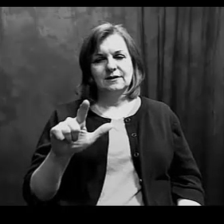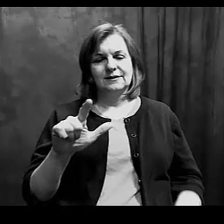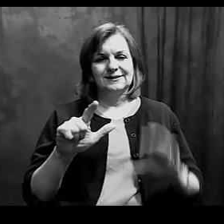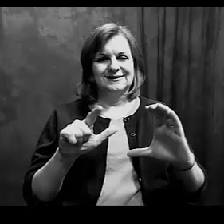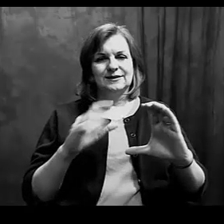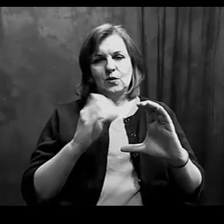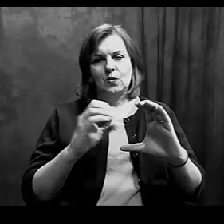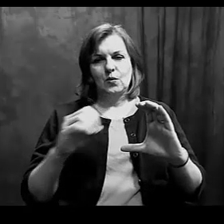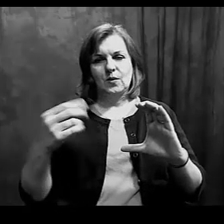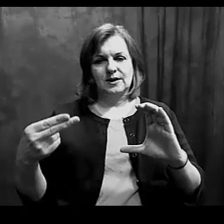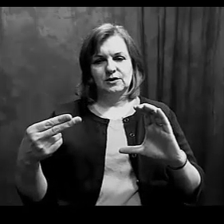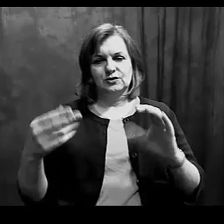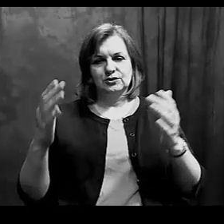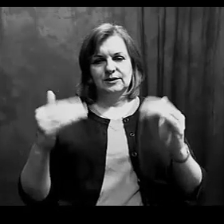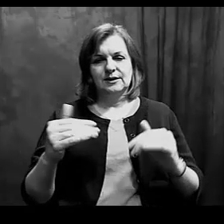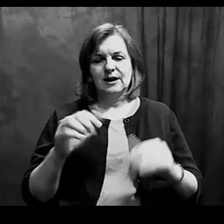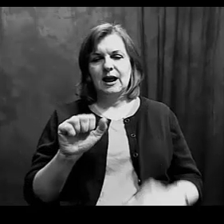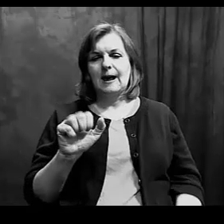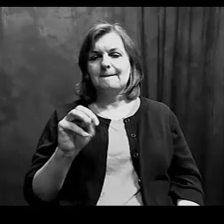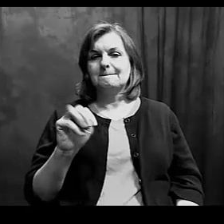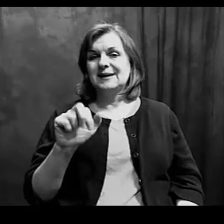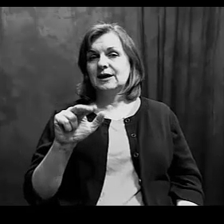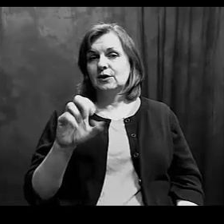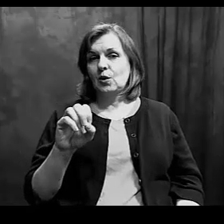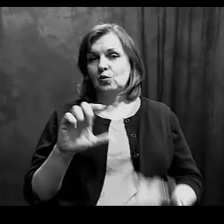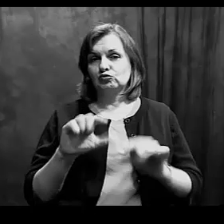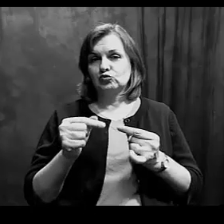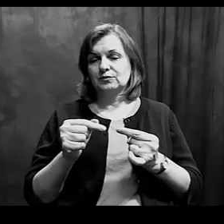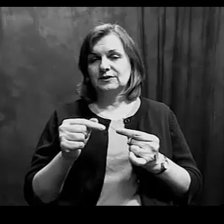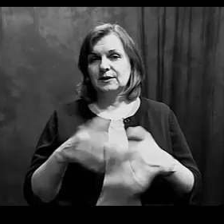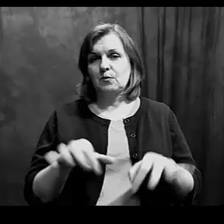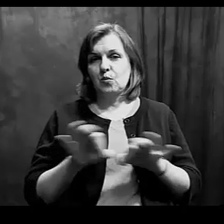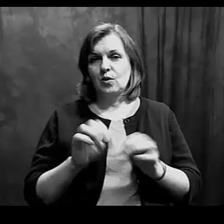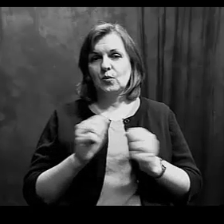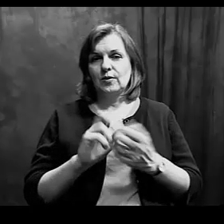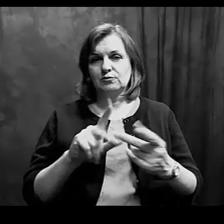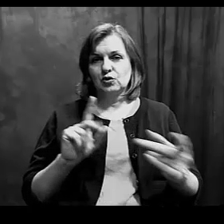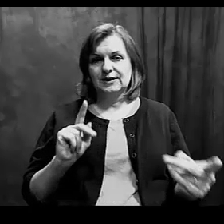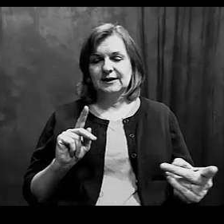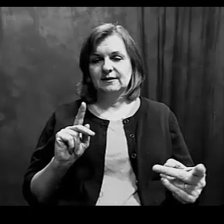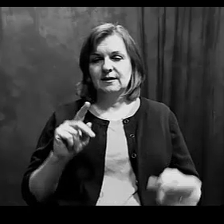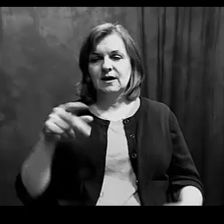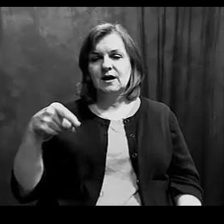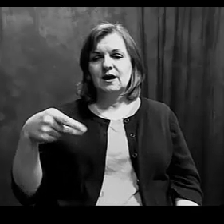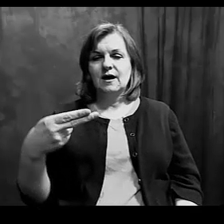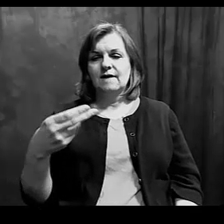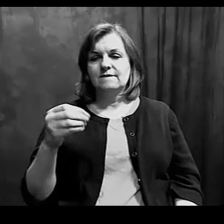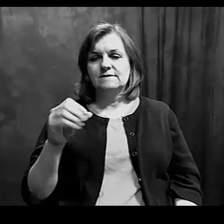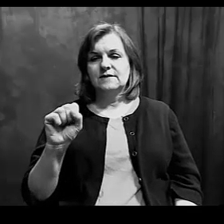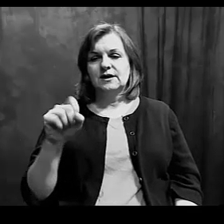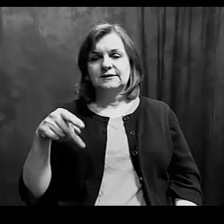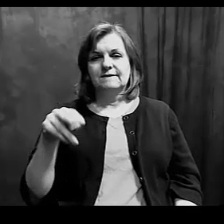these are all here for you -- amino groups these are going to be very important in proteins